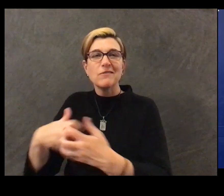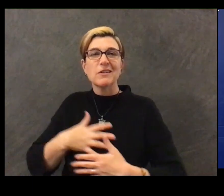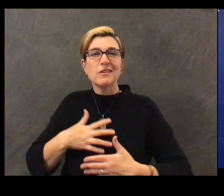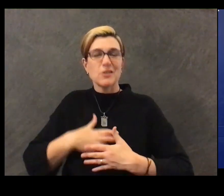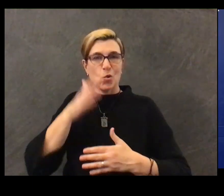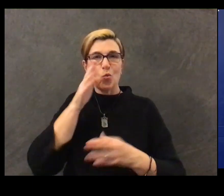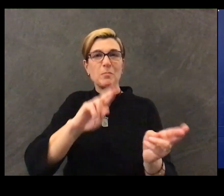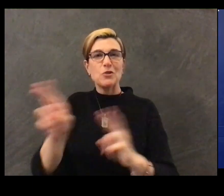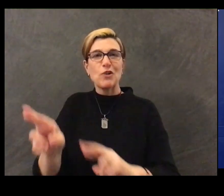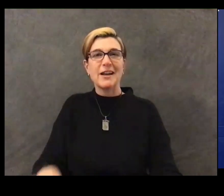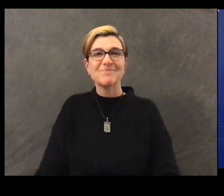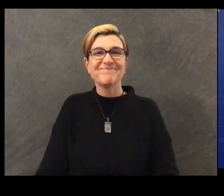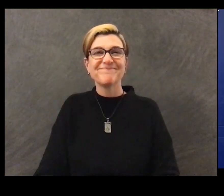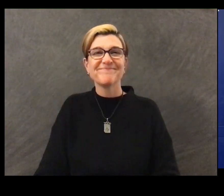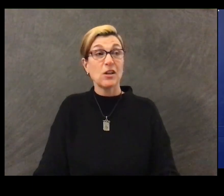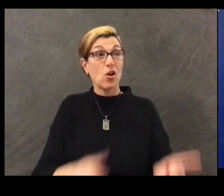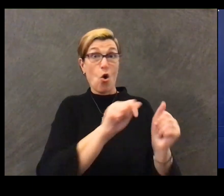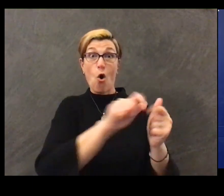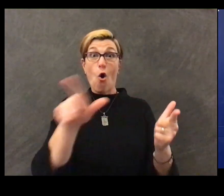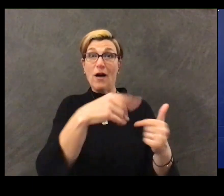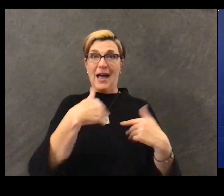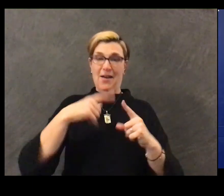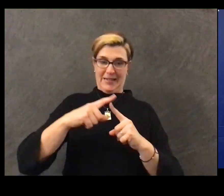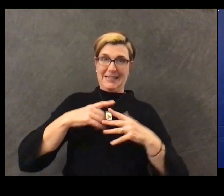all wearing t-shirts mr. president I brought one back for you that simply